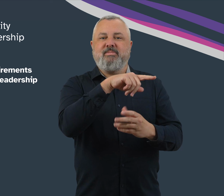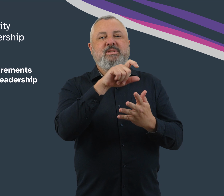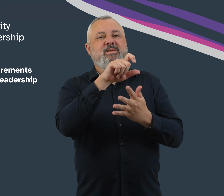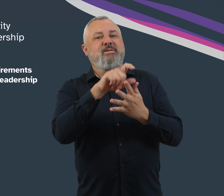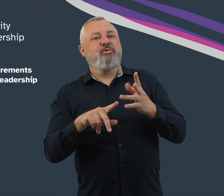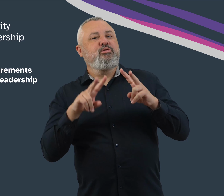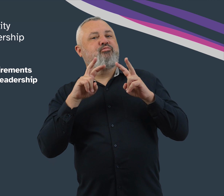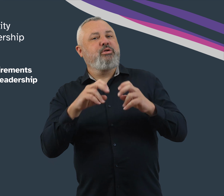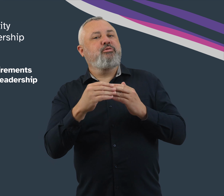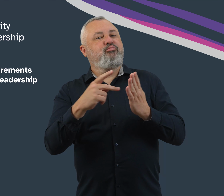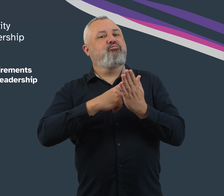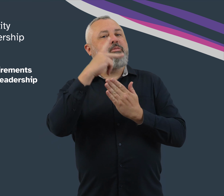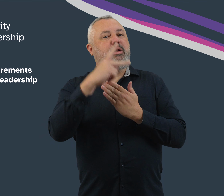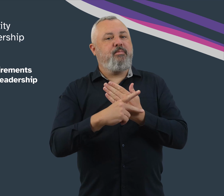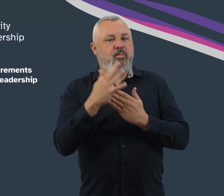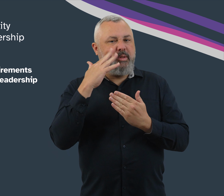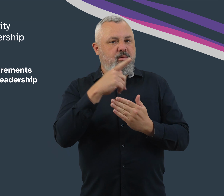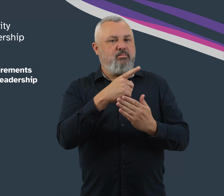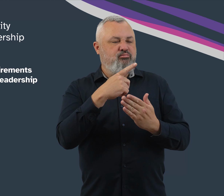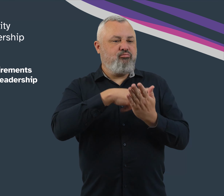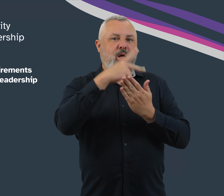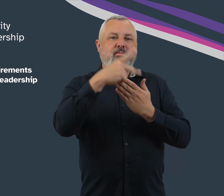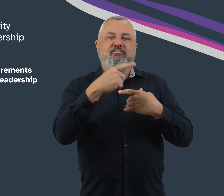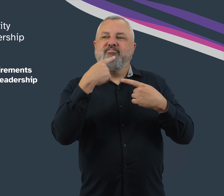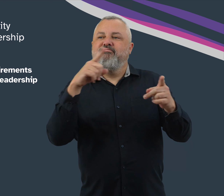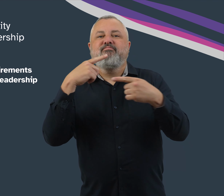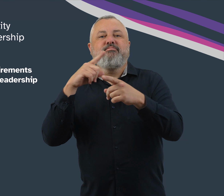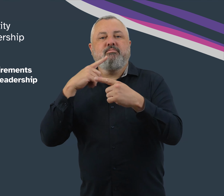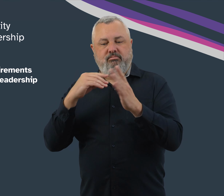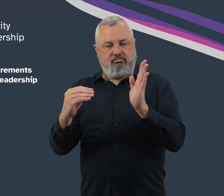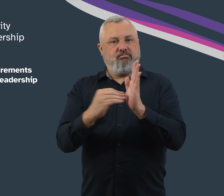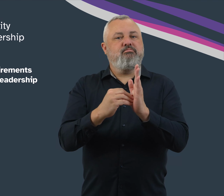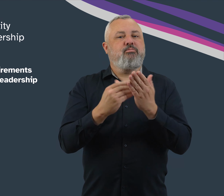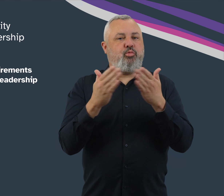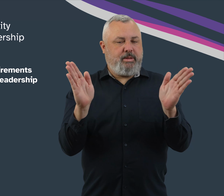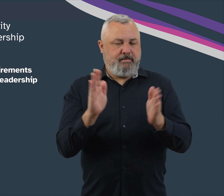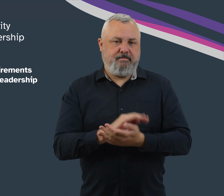Disability Research Leadership Program in public communications about the program.